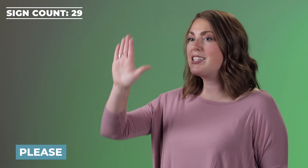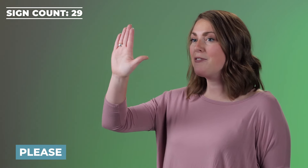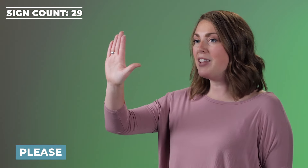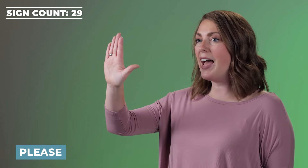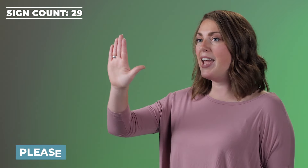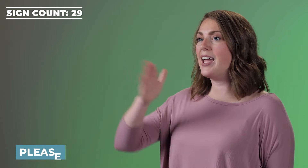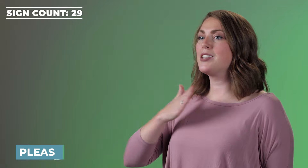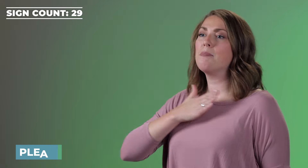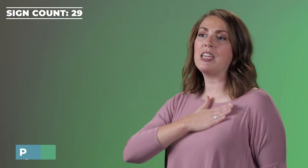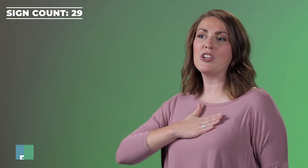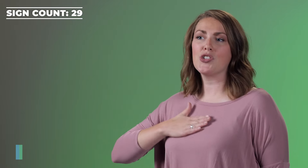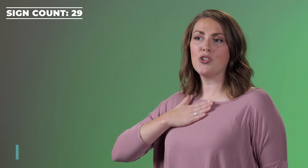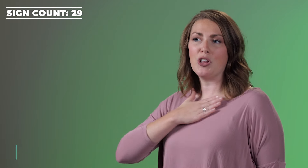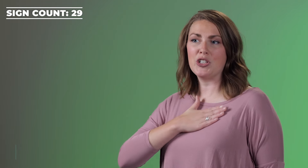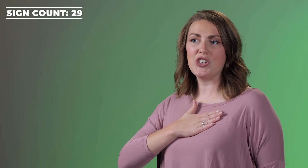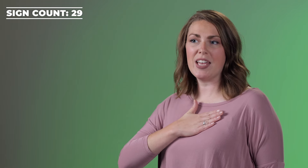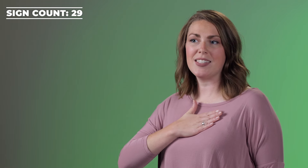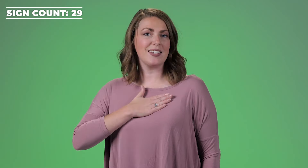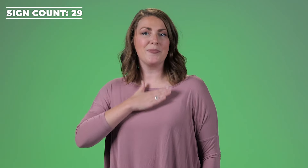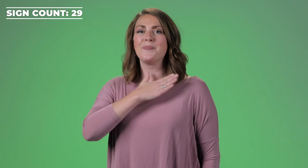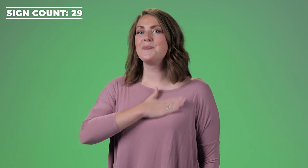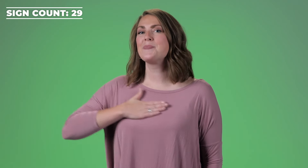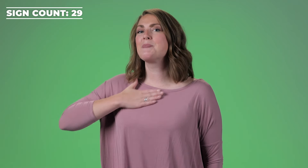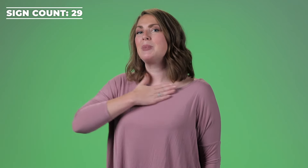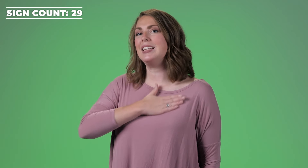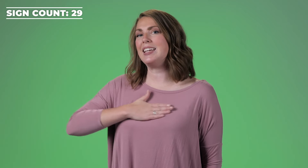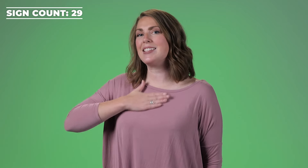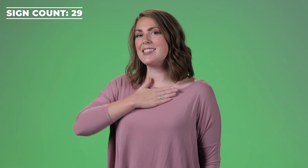The flat hand making a circle on your chest. Please